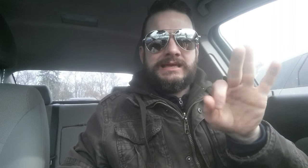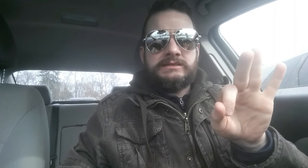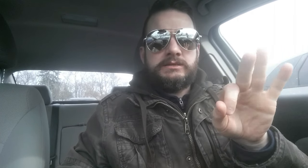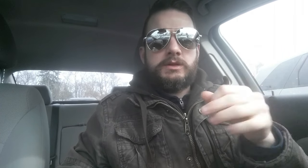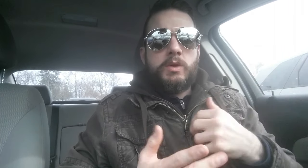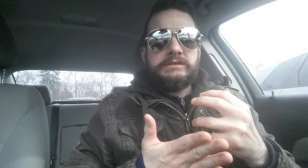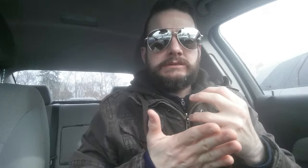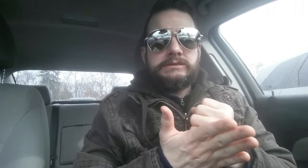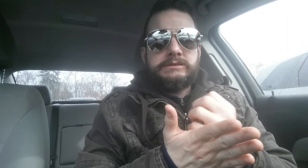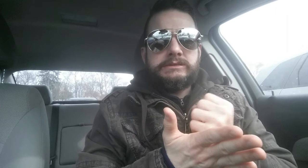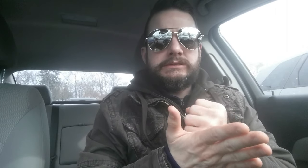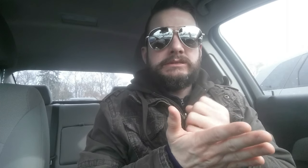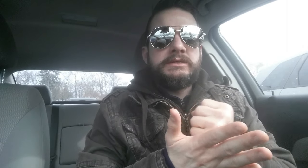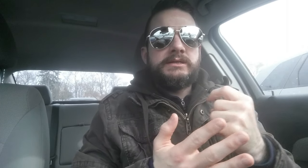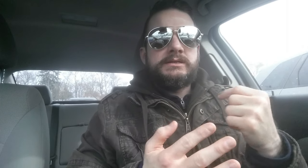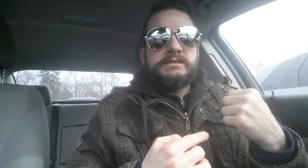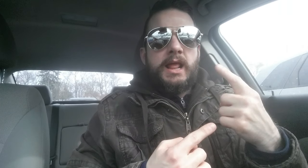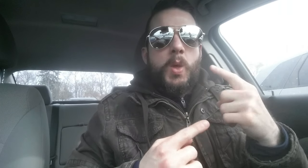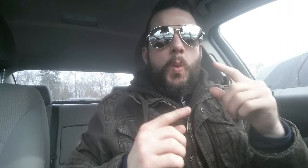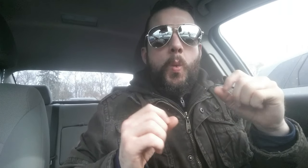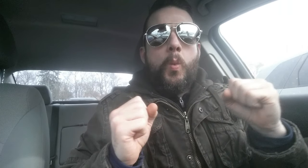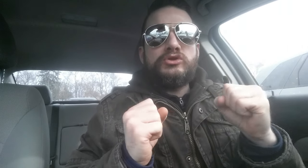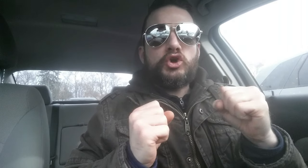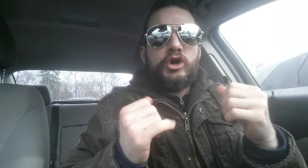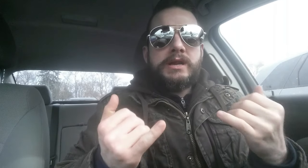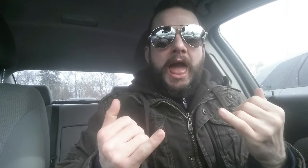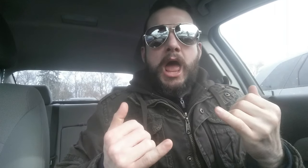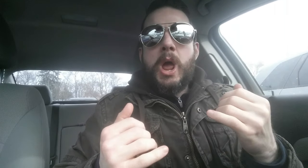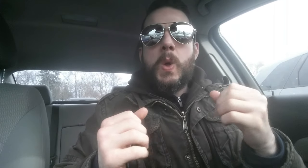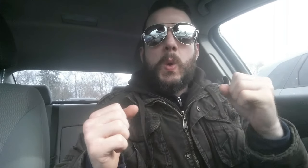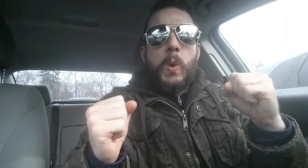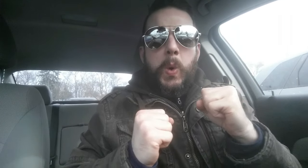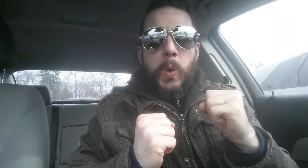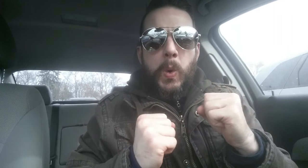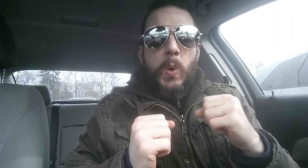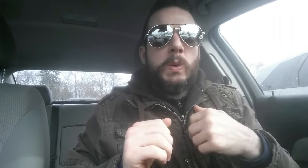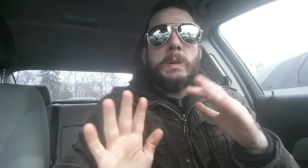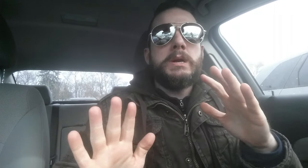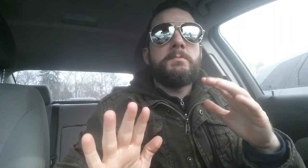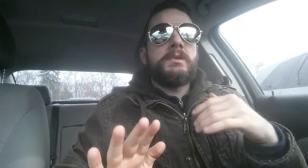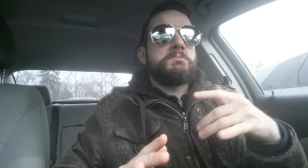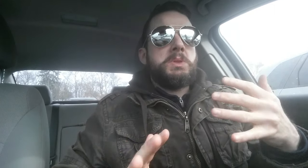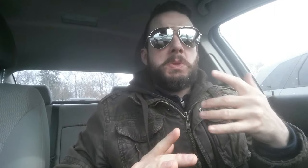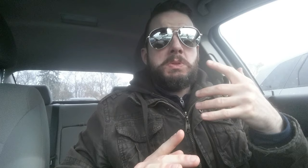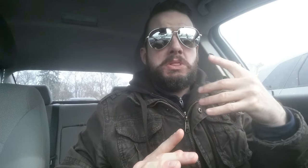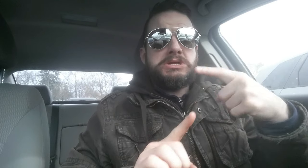Since it's winter now so I'm grabbing the opportunity as much as I can. I wouldn't come here while it's freezing cold.